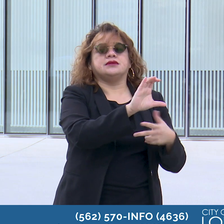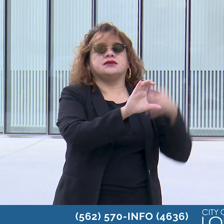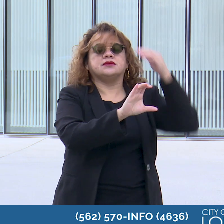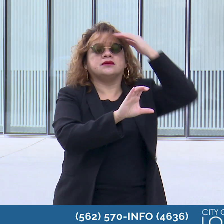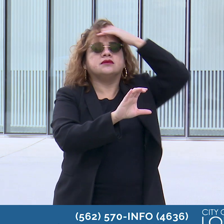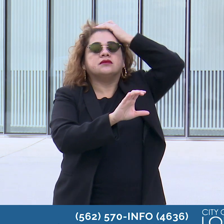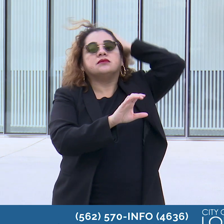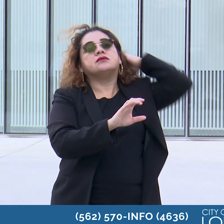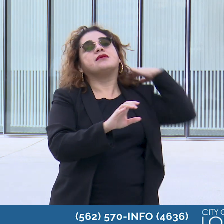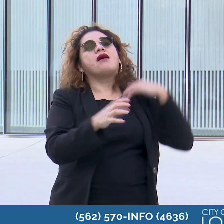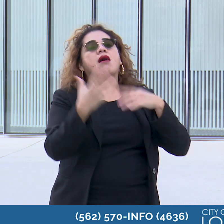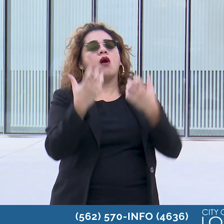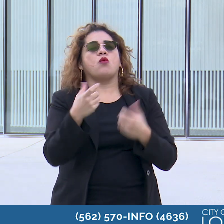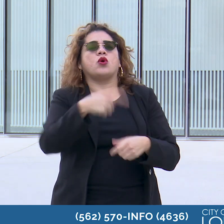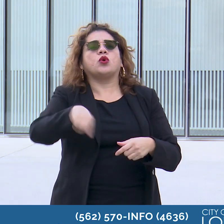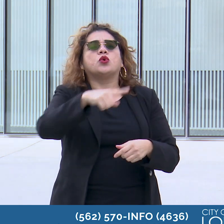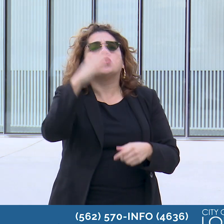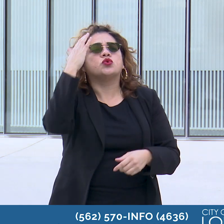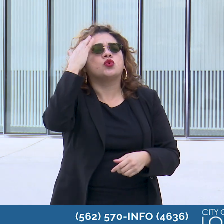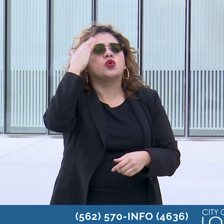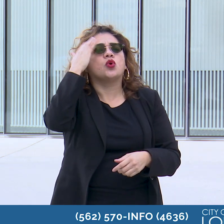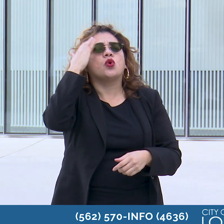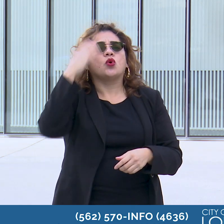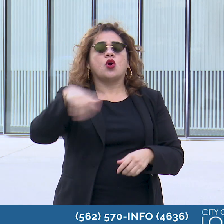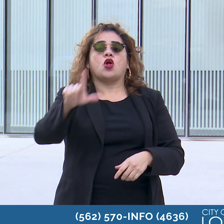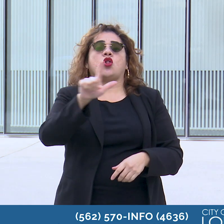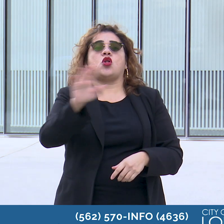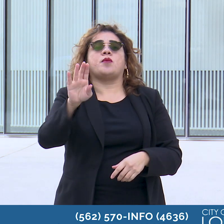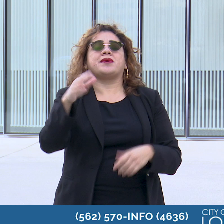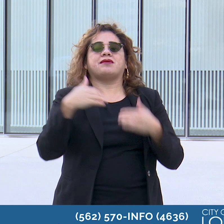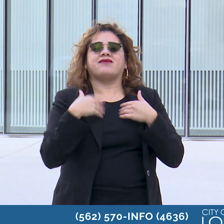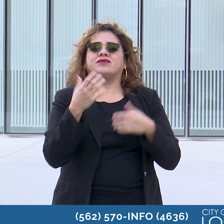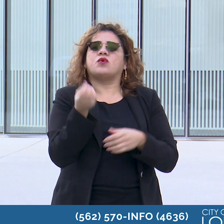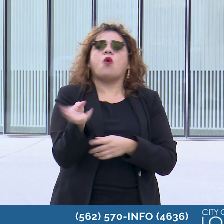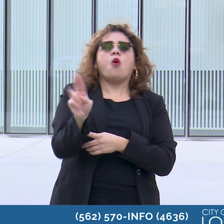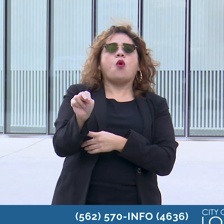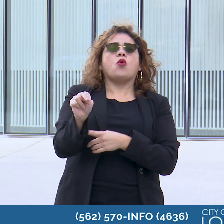I want people to know that because Long Beach has its own health jurisdiction and the Long